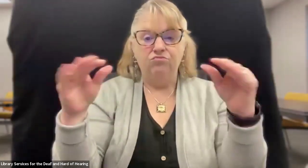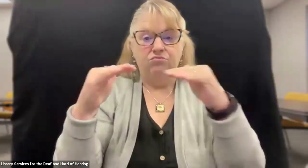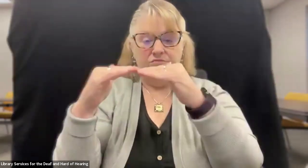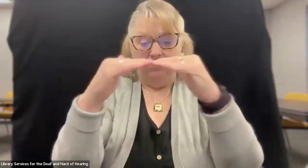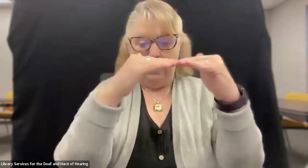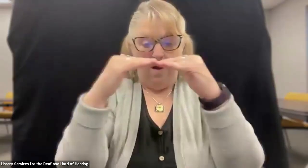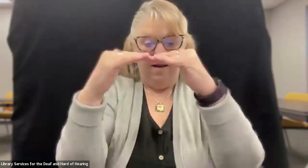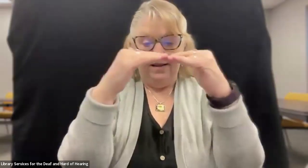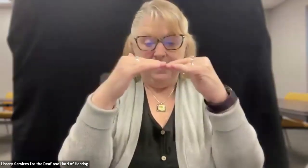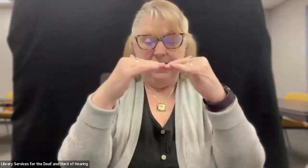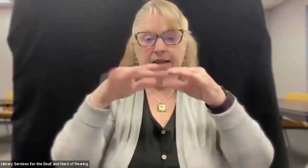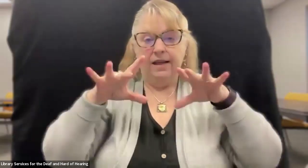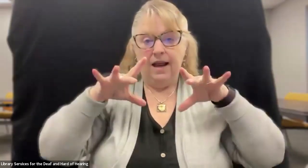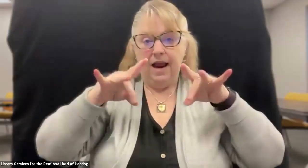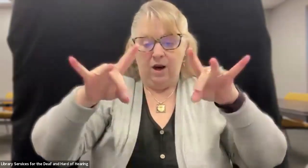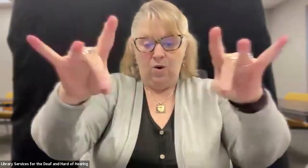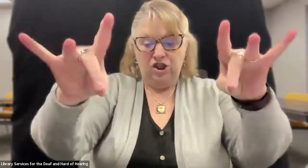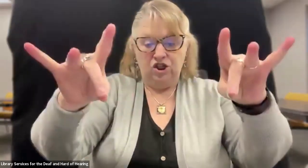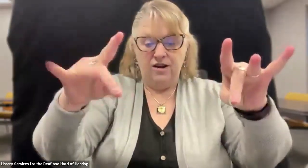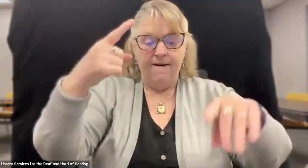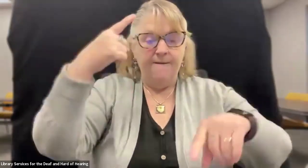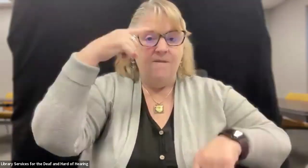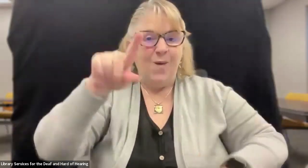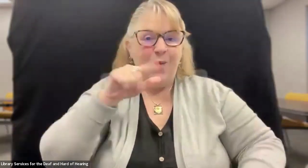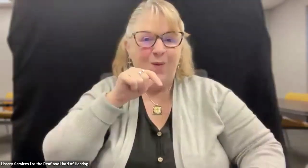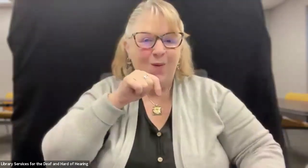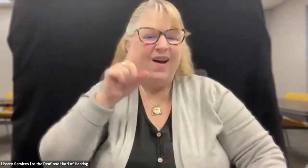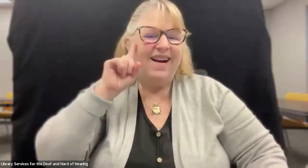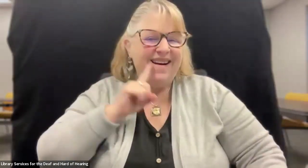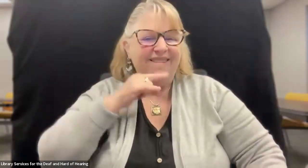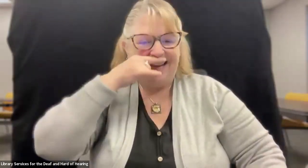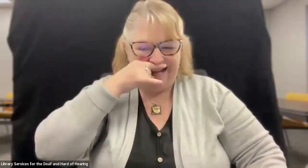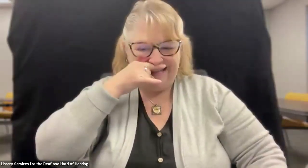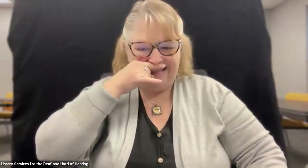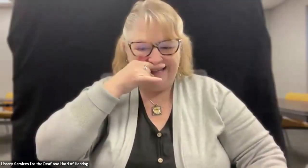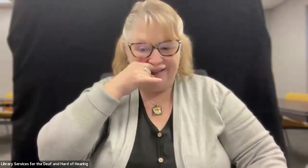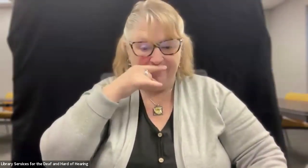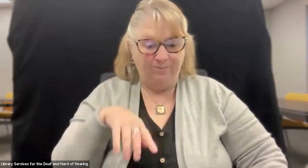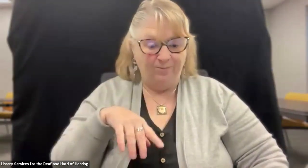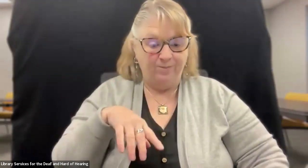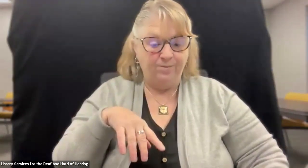which stands for Language, Equality, and Acquisition for Deaf Kids.